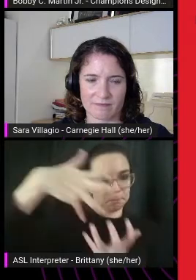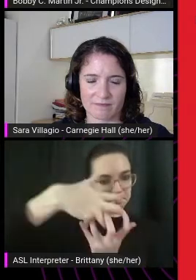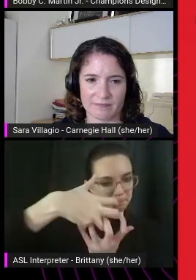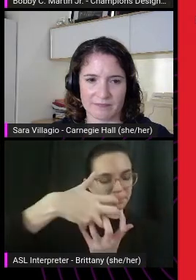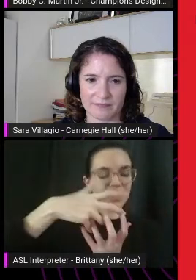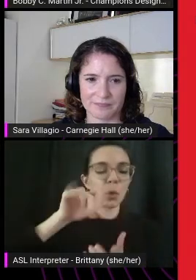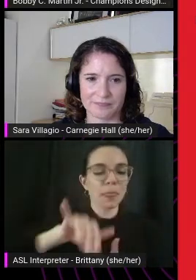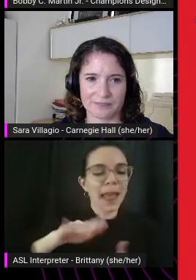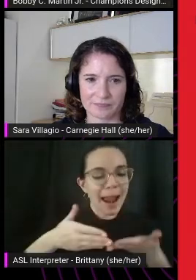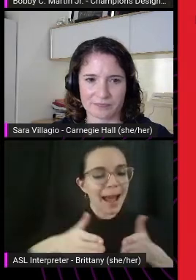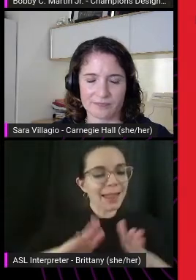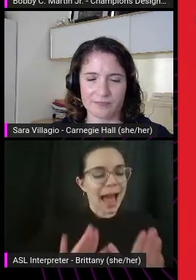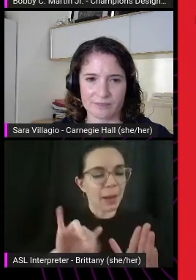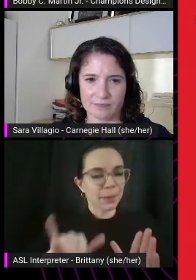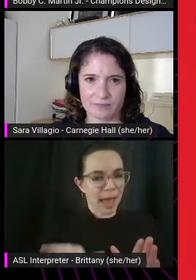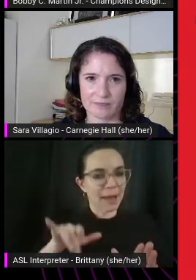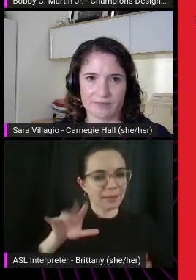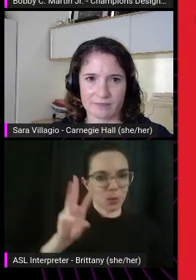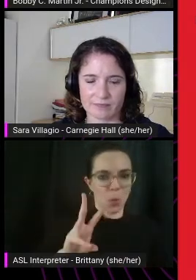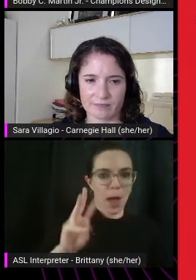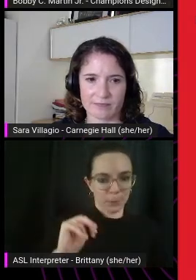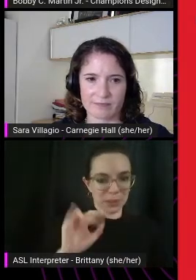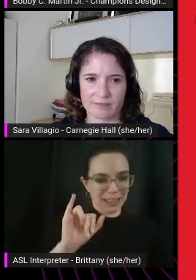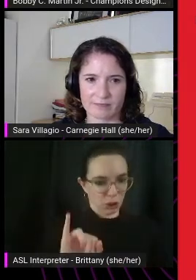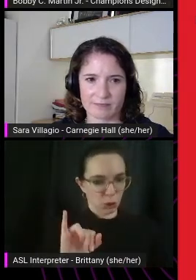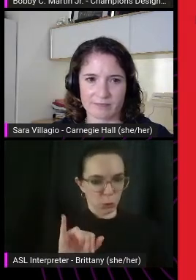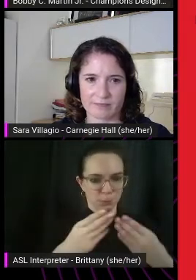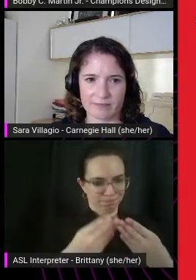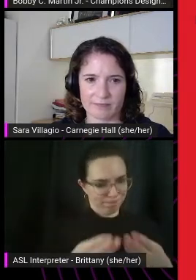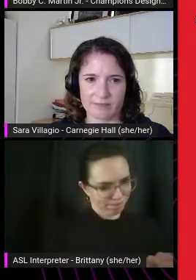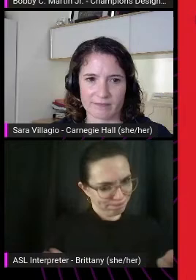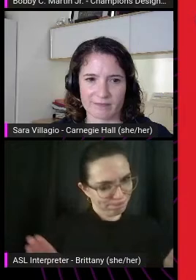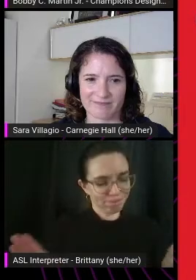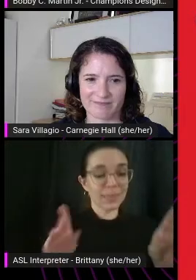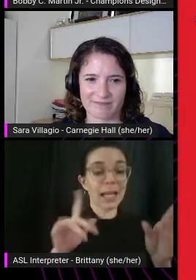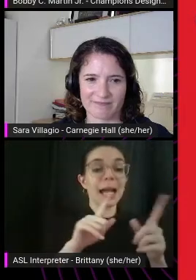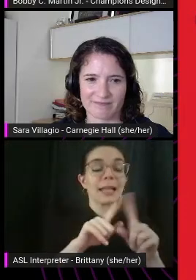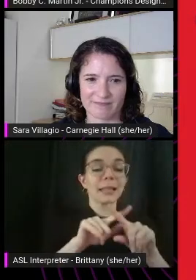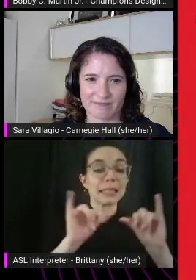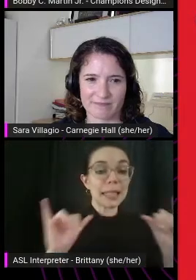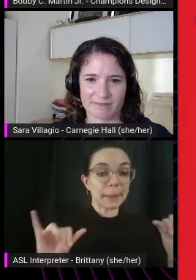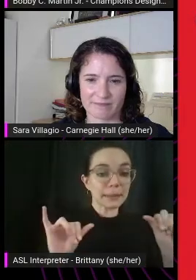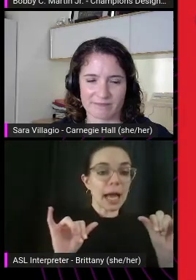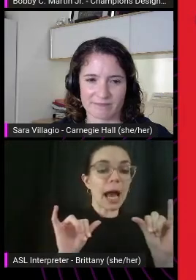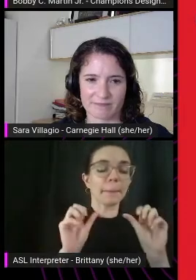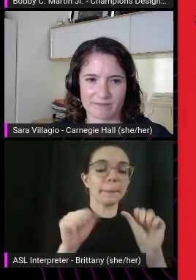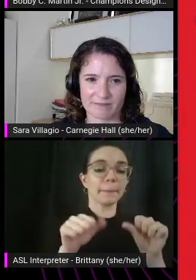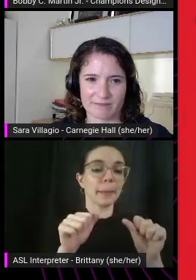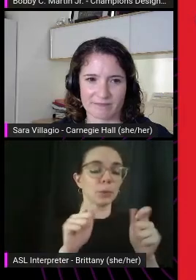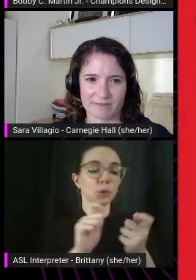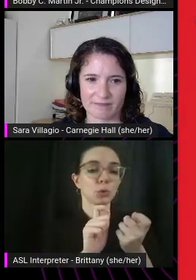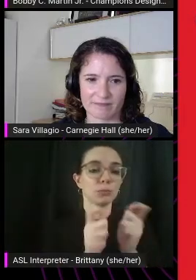that broad, broad audience while also work well across, digital education is doing a lot of different programming